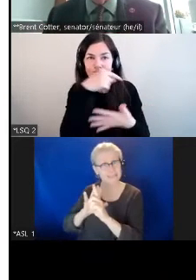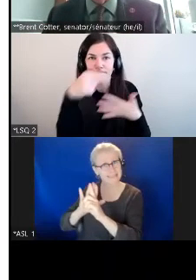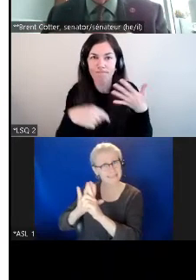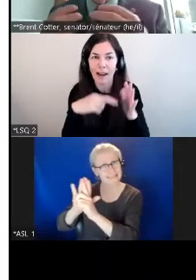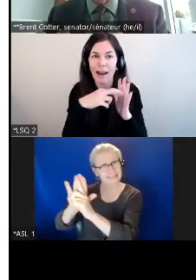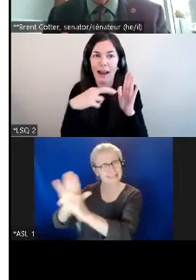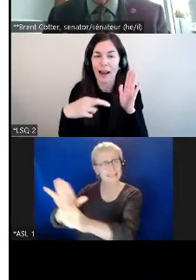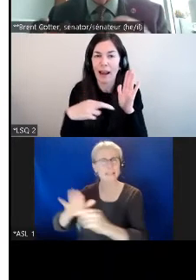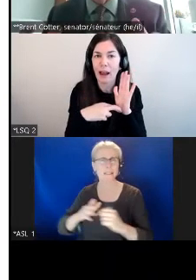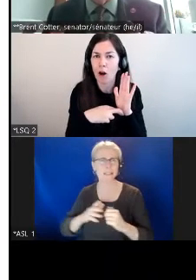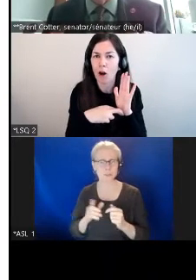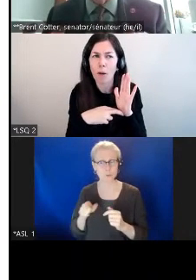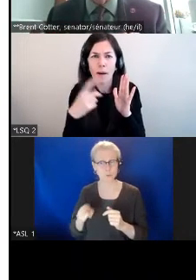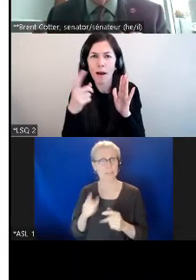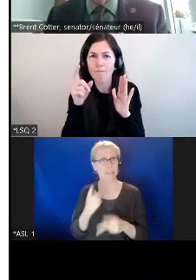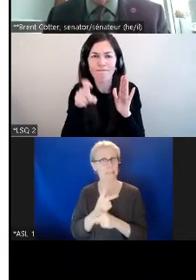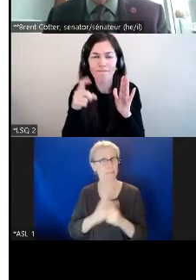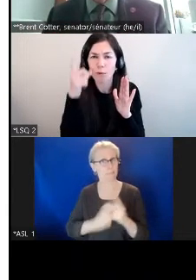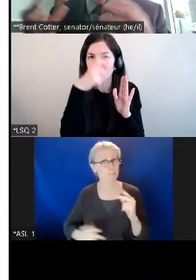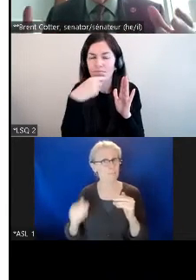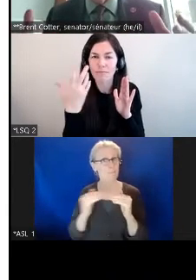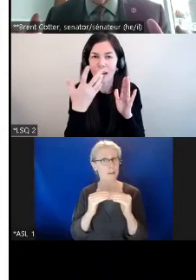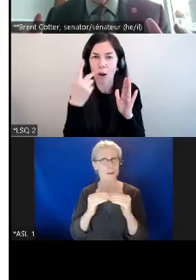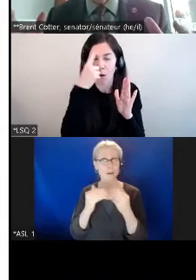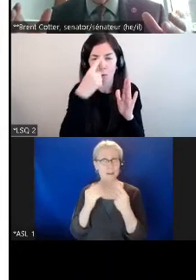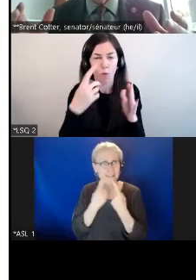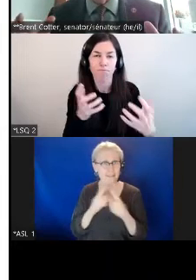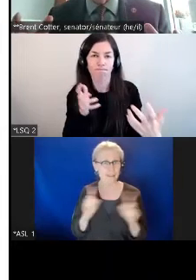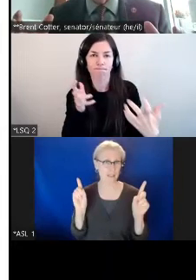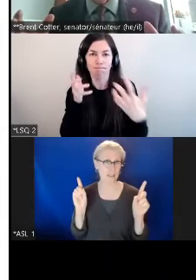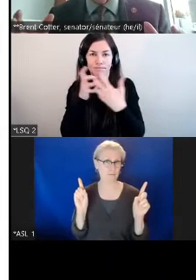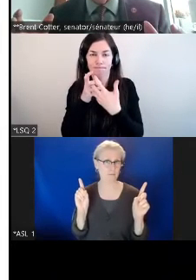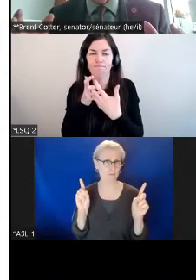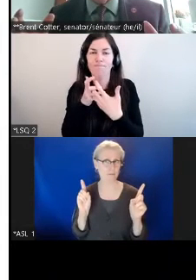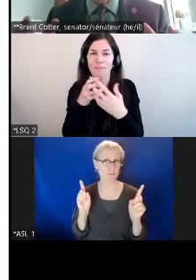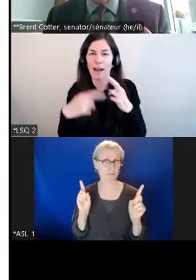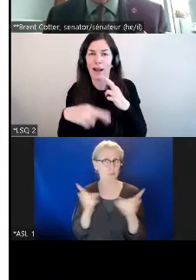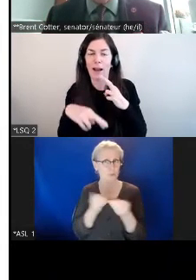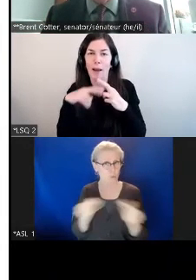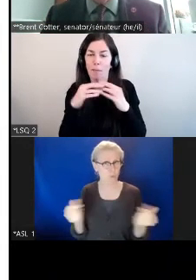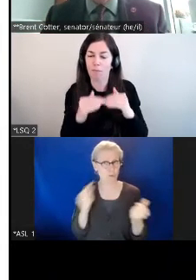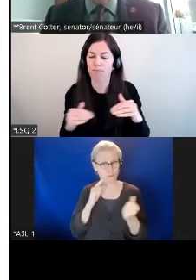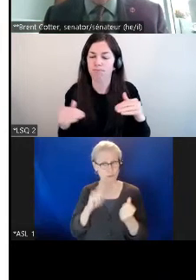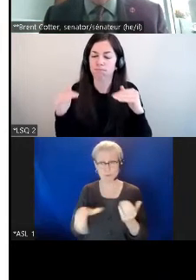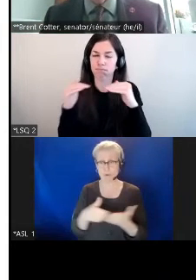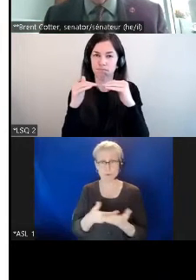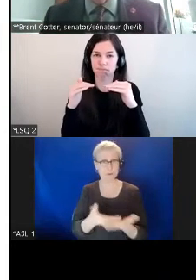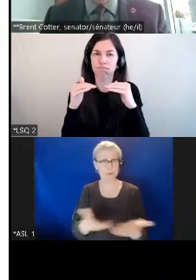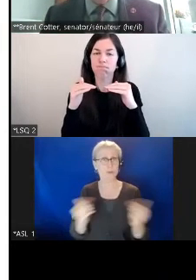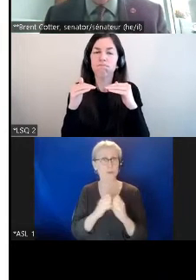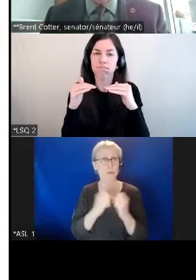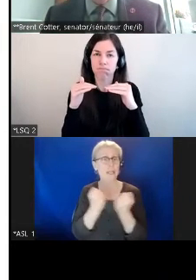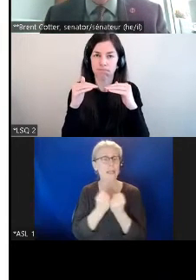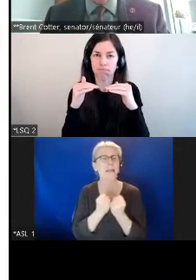BE A FAIR AND EFFECTIVE RESPONSE TO SIGNIFICANT NEED IN OUR SOCIETY. MAYBE ONE LAST SLIDE HERE.